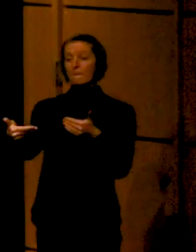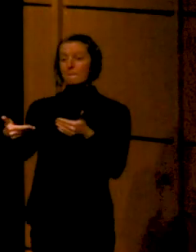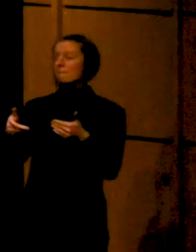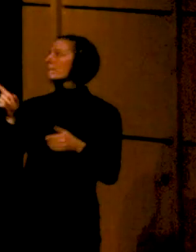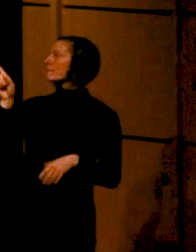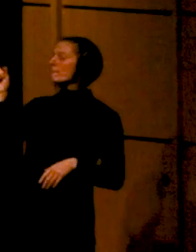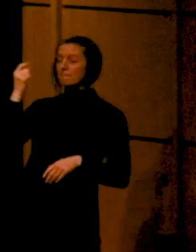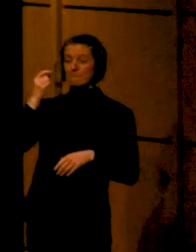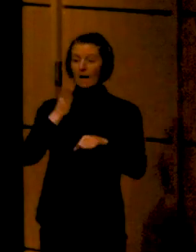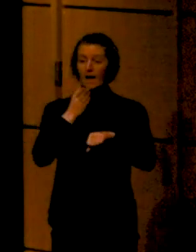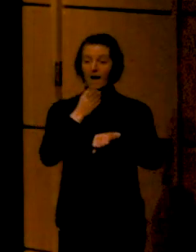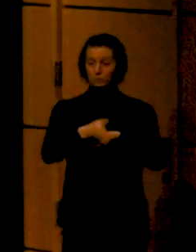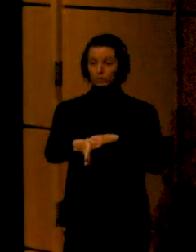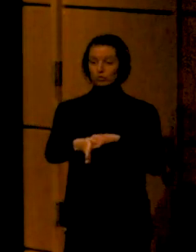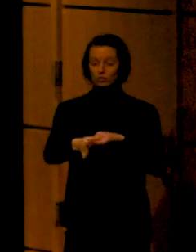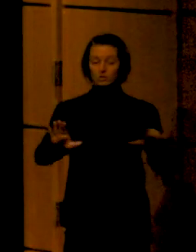created by the eruption.